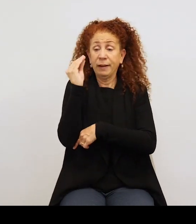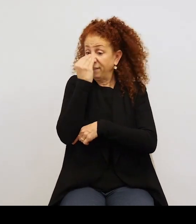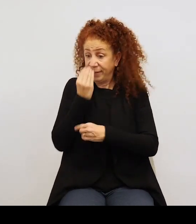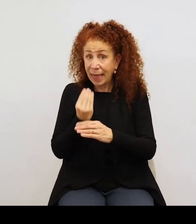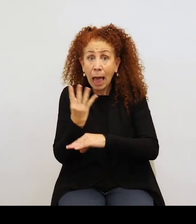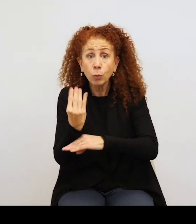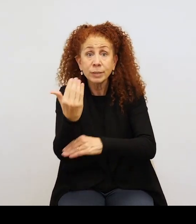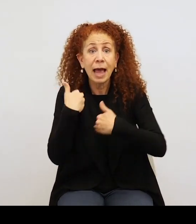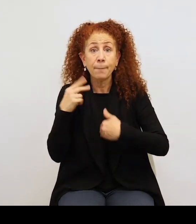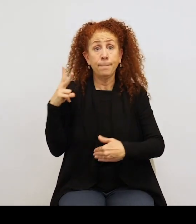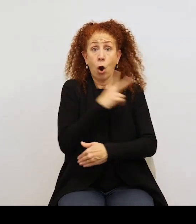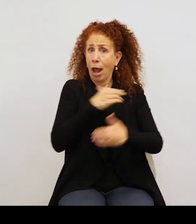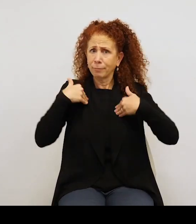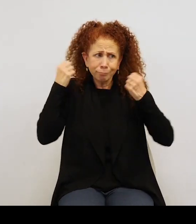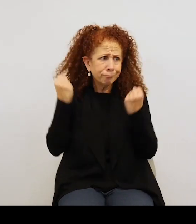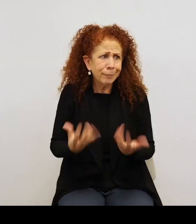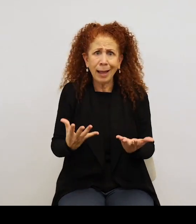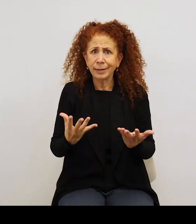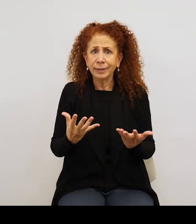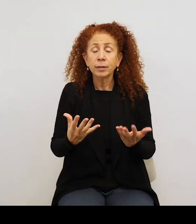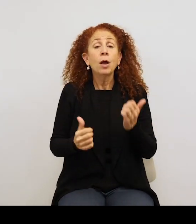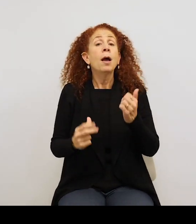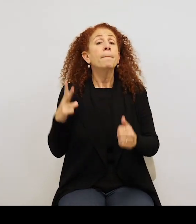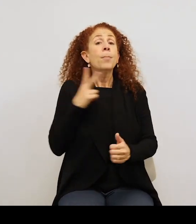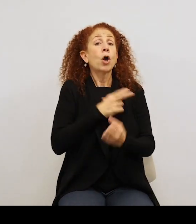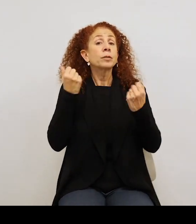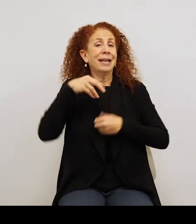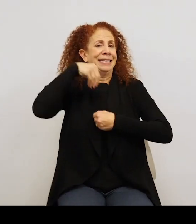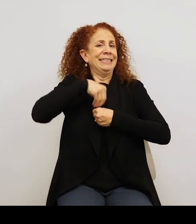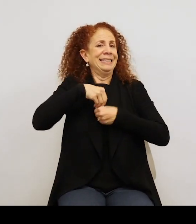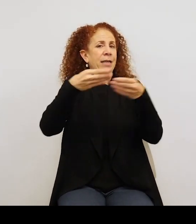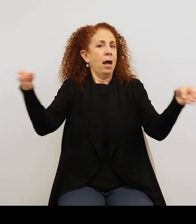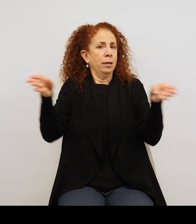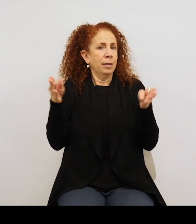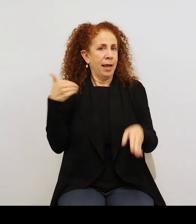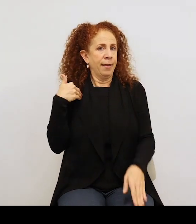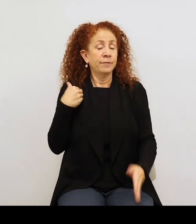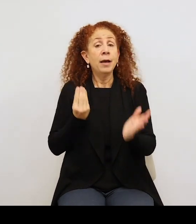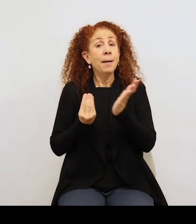of parks, many of them indoors. The plants are well groomed.